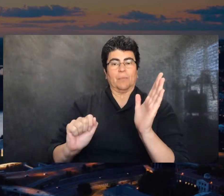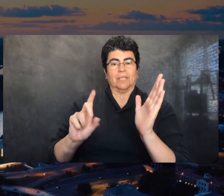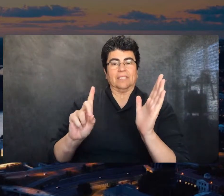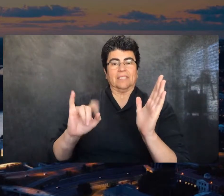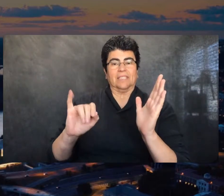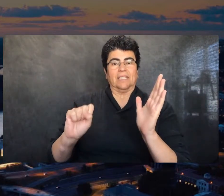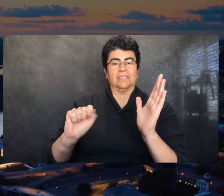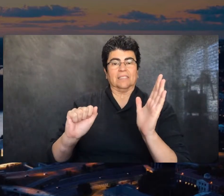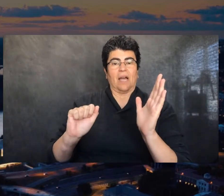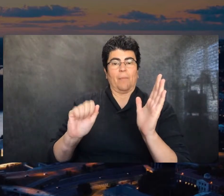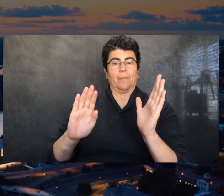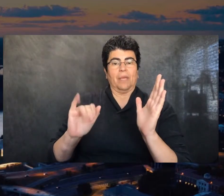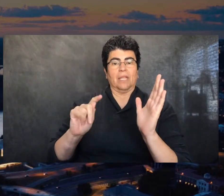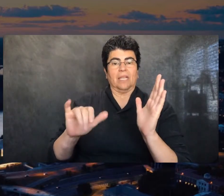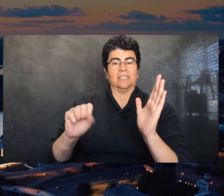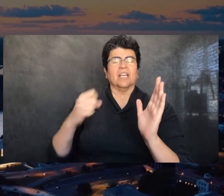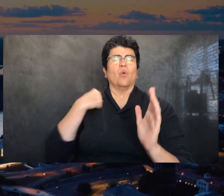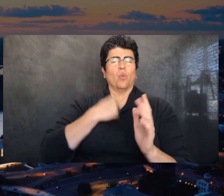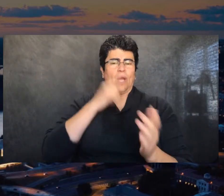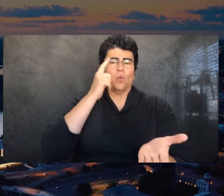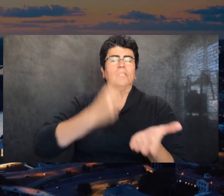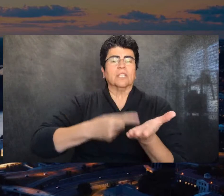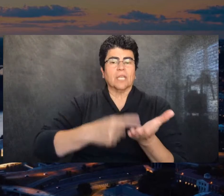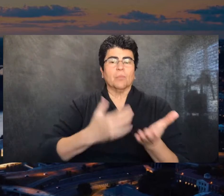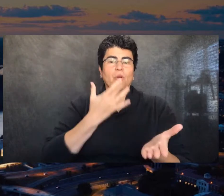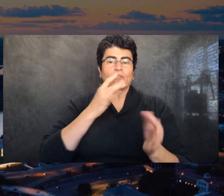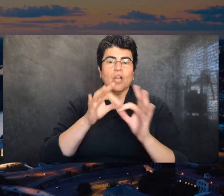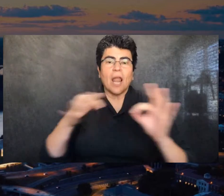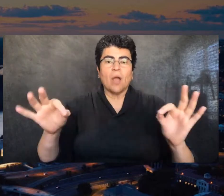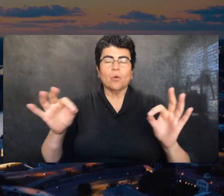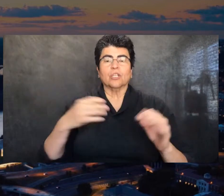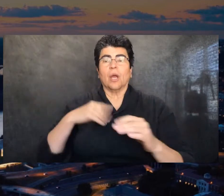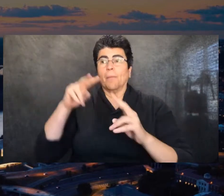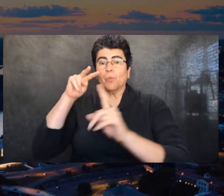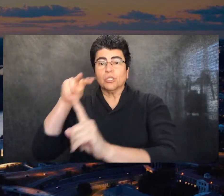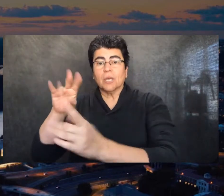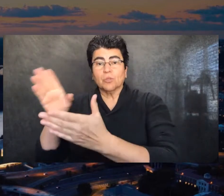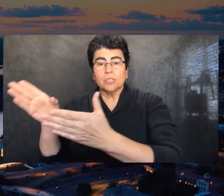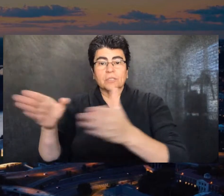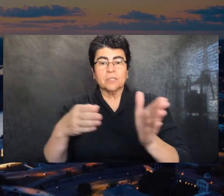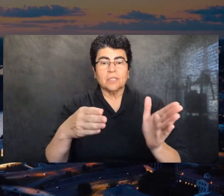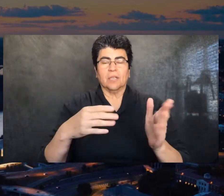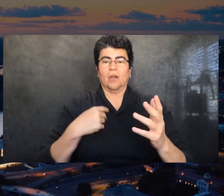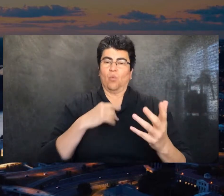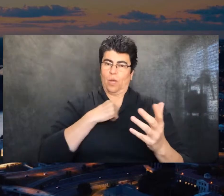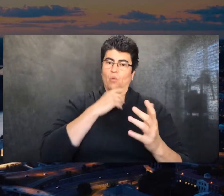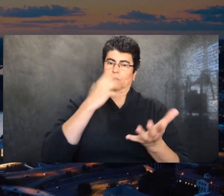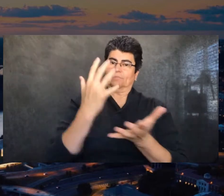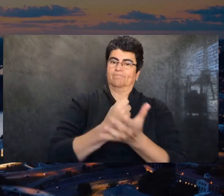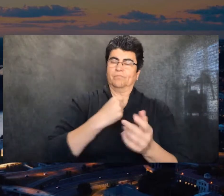and we will discuss preferred language, shift perceptions, after we get a chance to learn more about